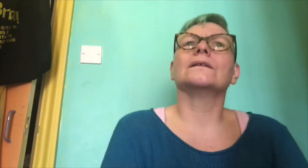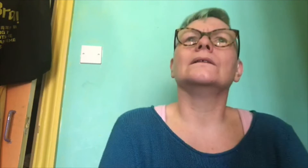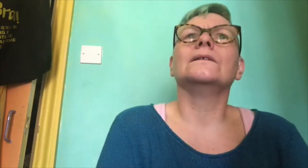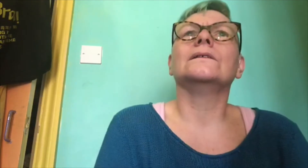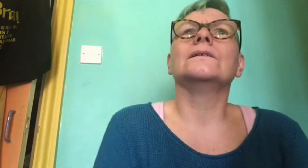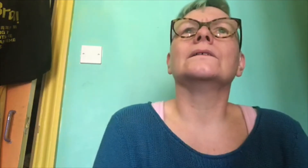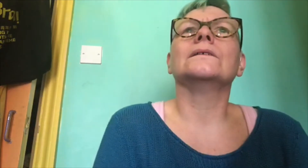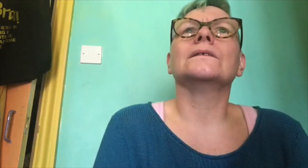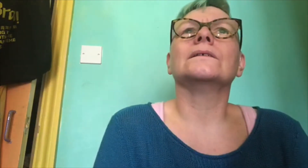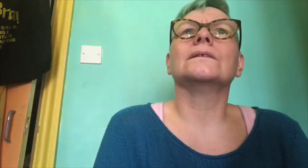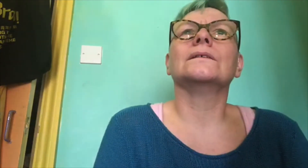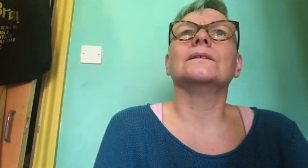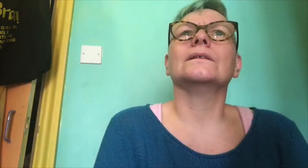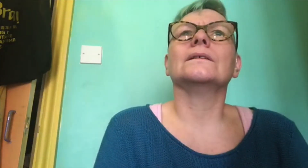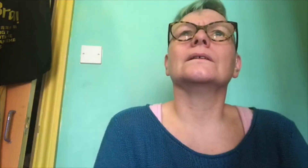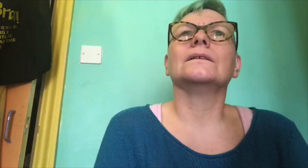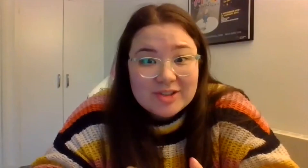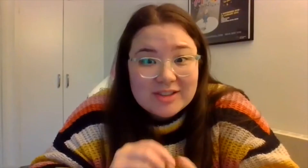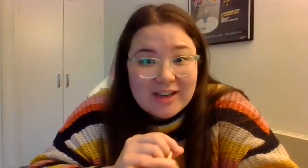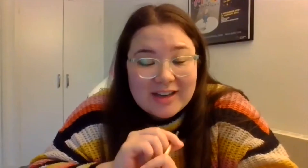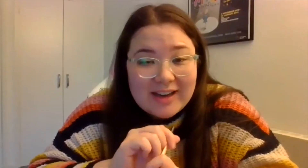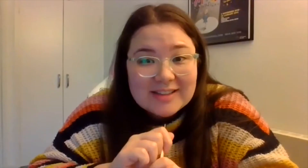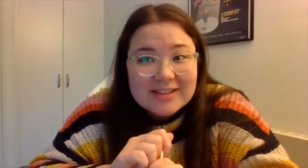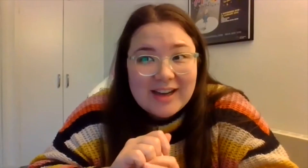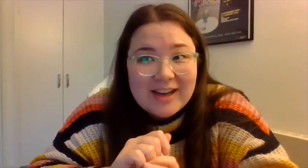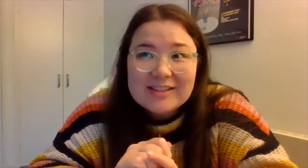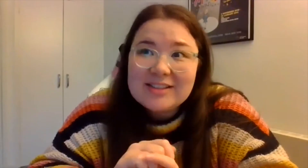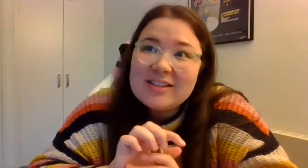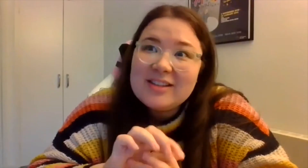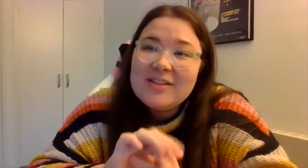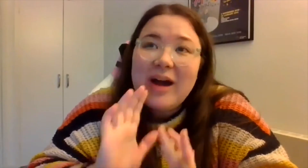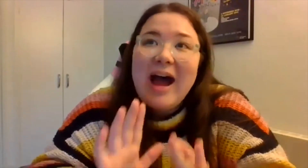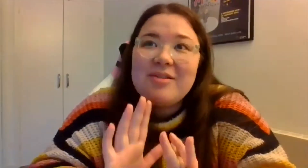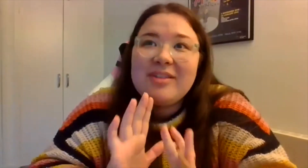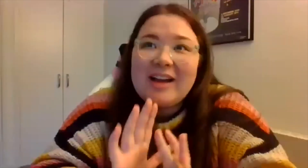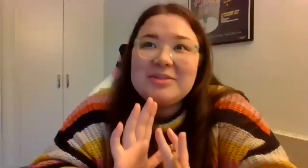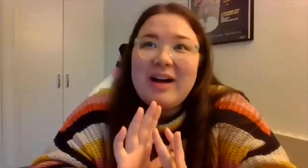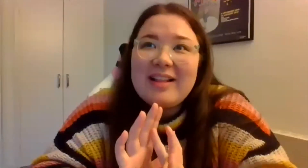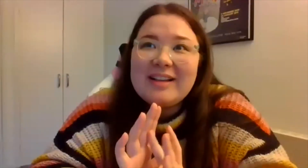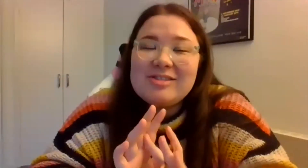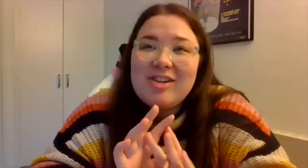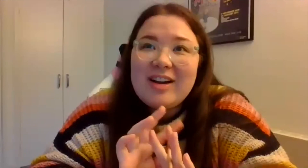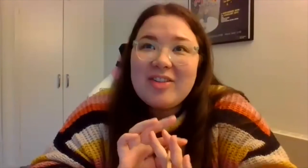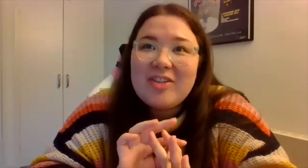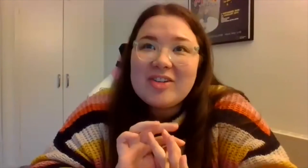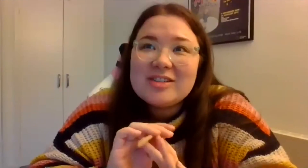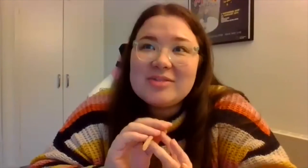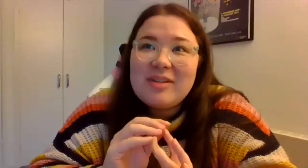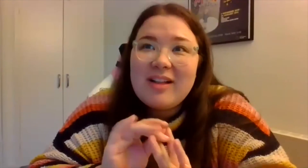that's why I like drawing so much, I guess, and - no, I know that's why I like drawing a lot, art as well,